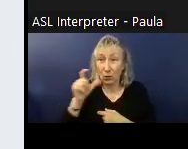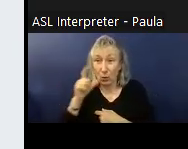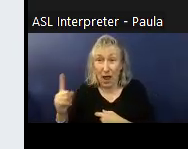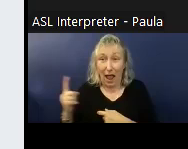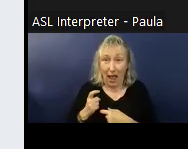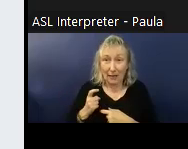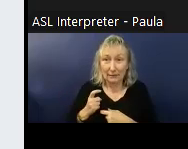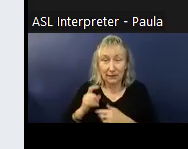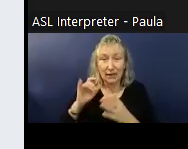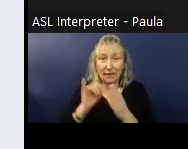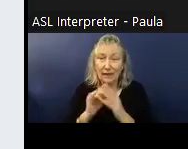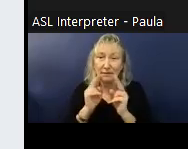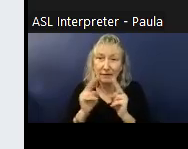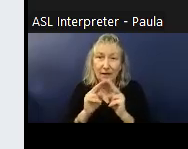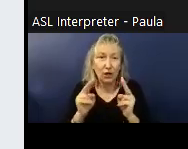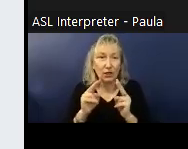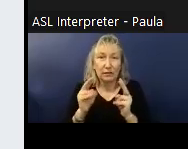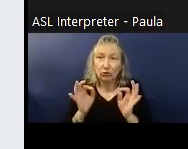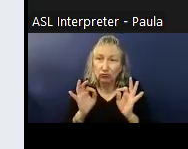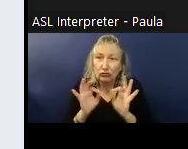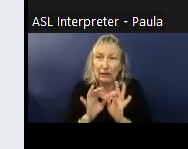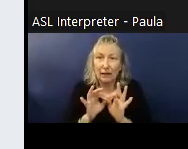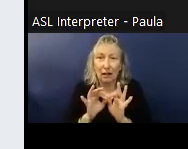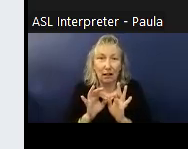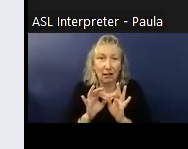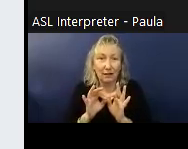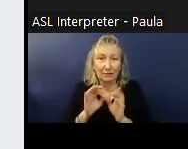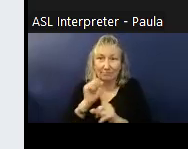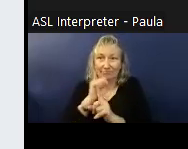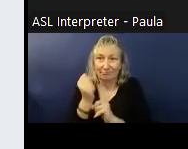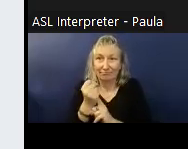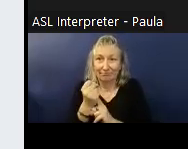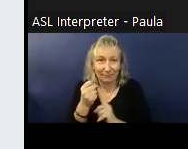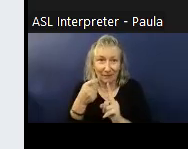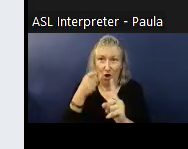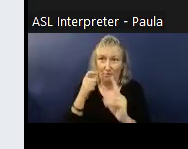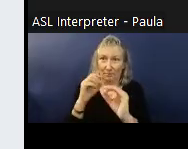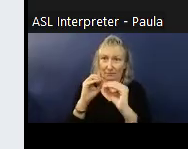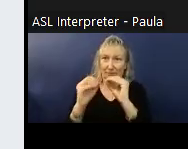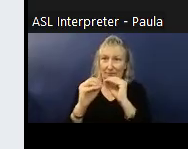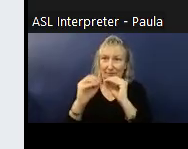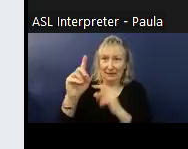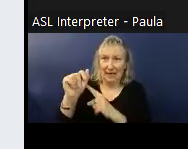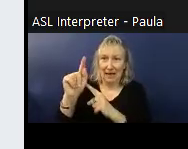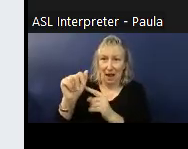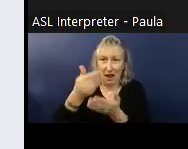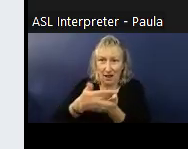data perspective. Like it's a, it's important to capture these